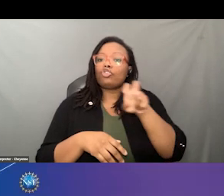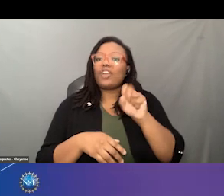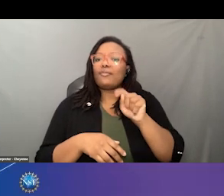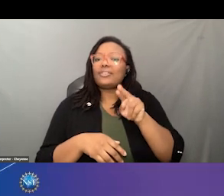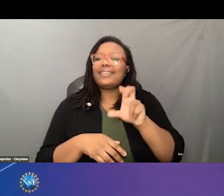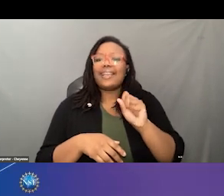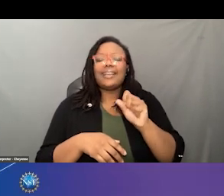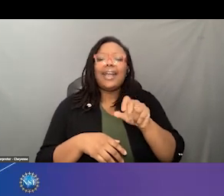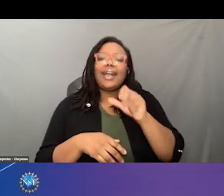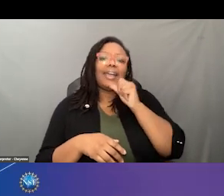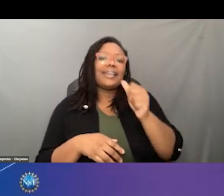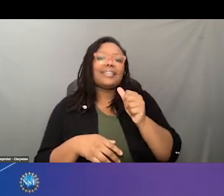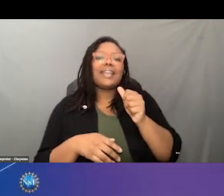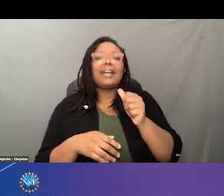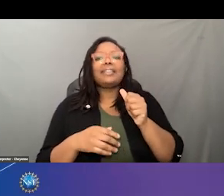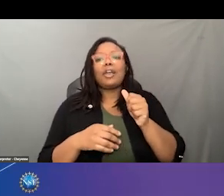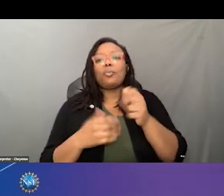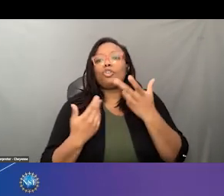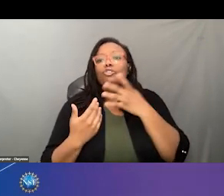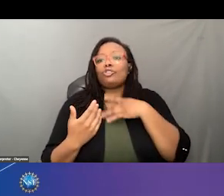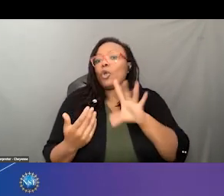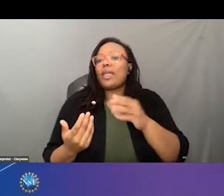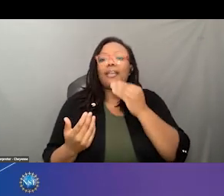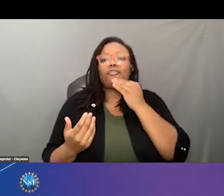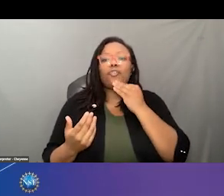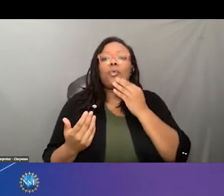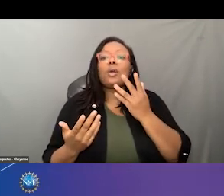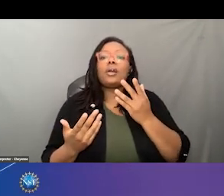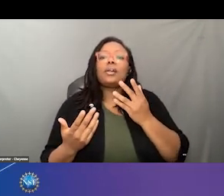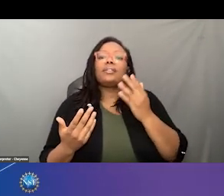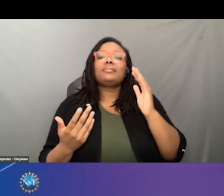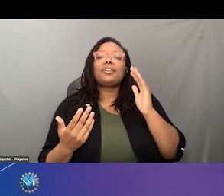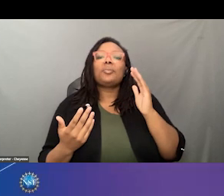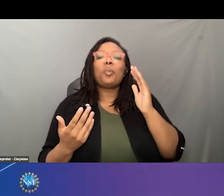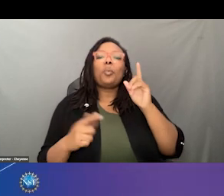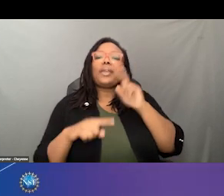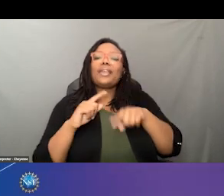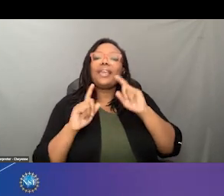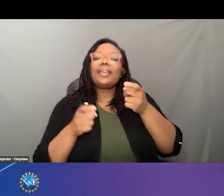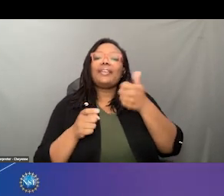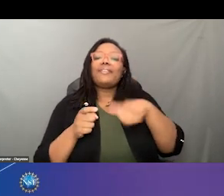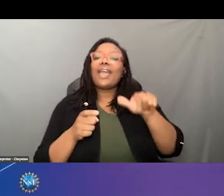It's not that we are anti-food, it's just that, you know, we cannot reimburse for any travel,